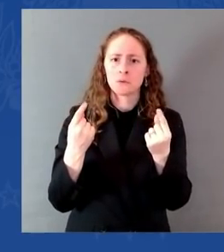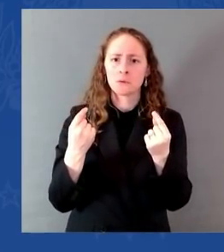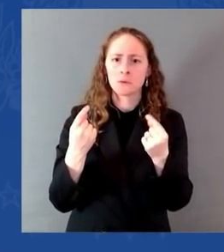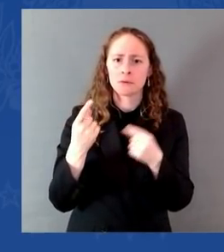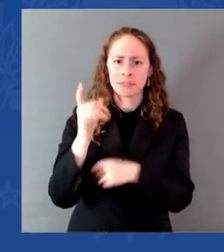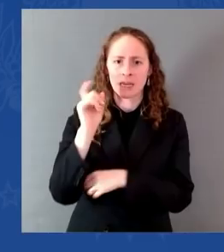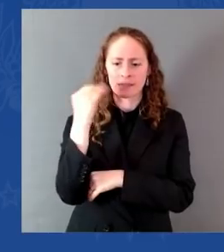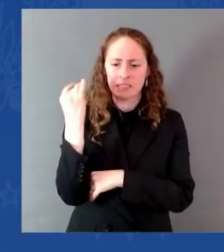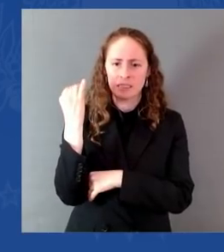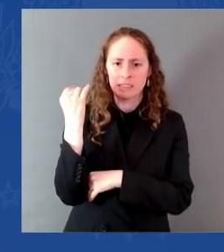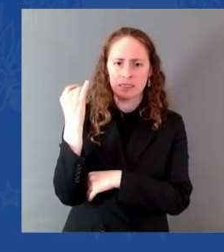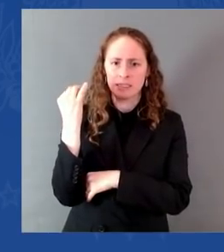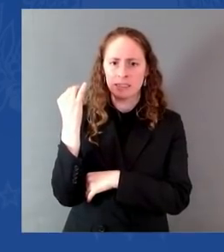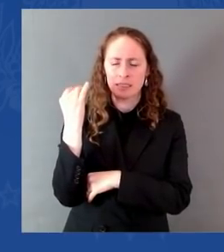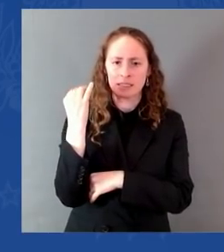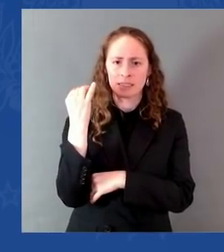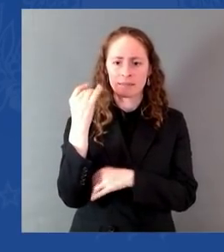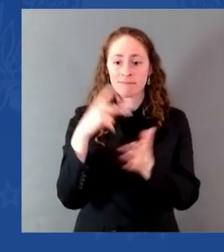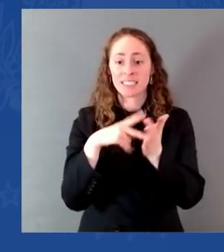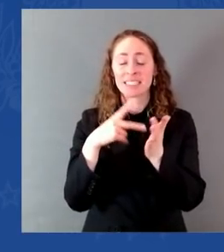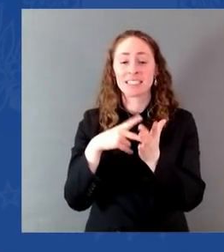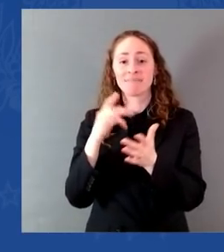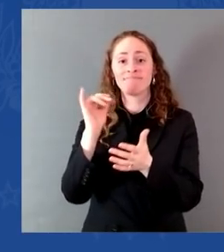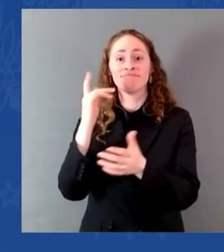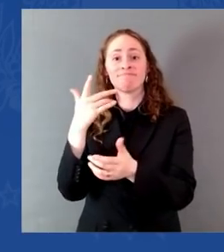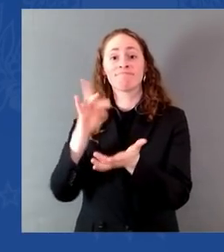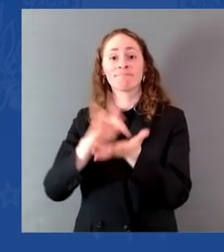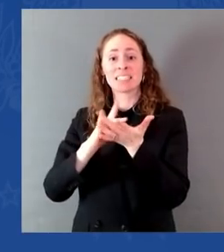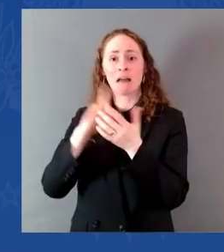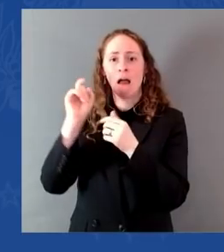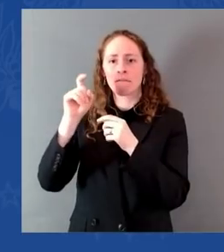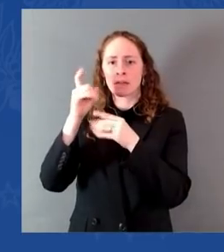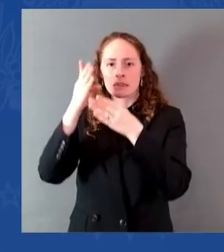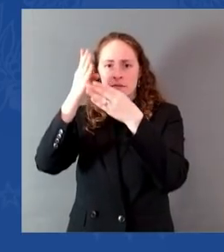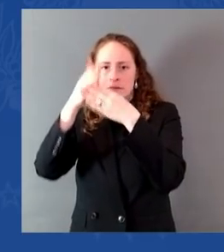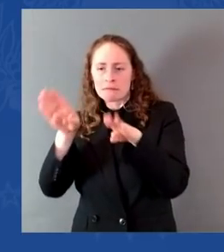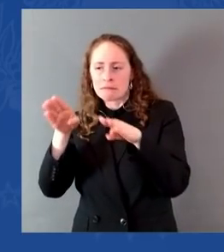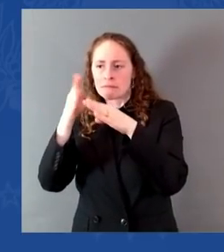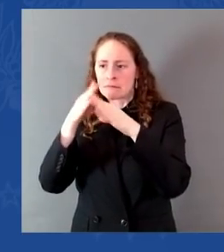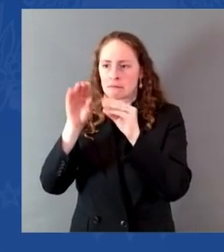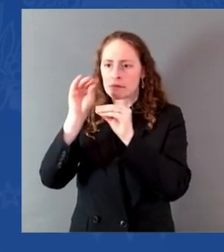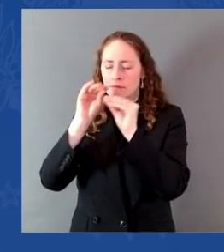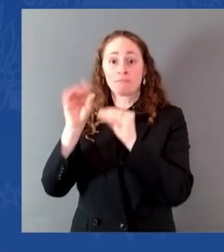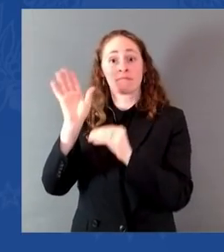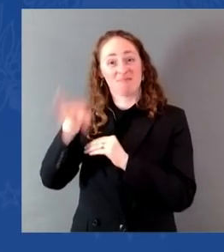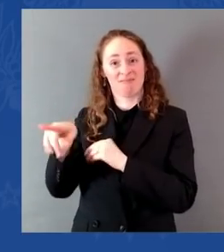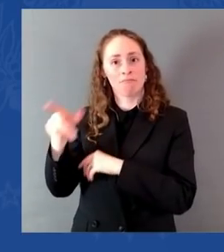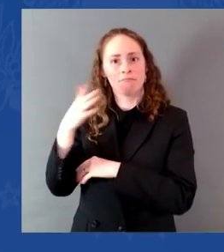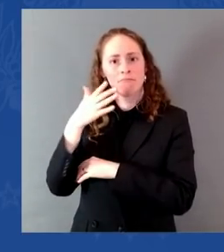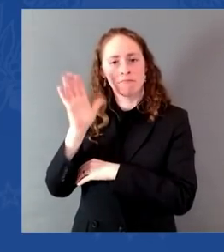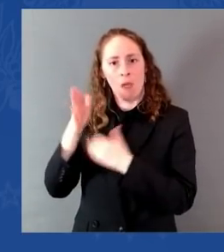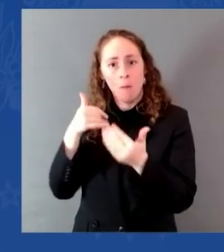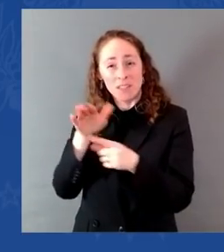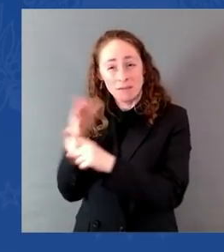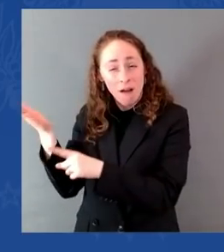The difference between nearly dying and thriving is the cost of one drug that cost $10